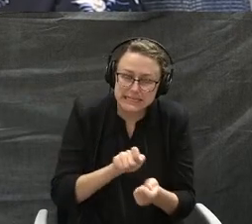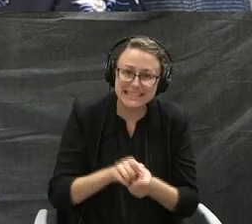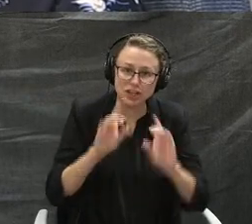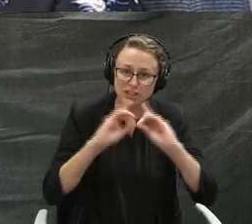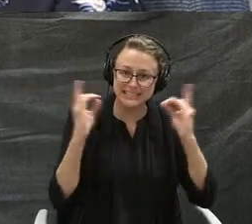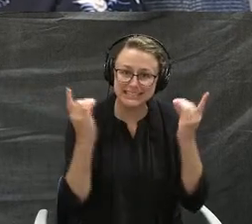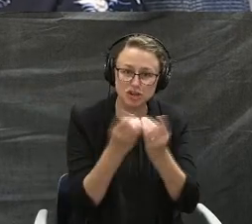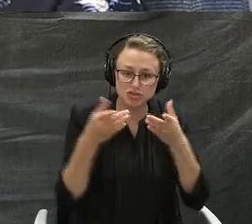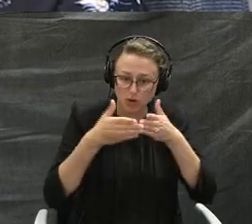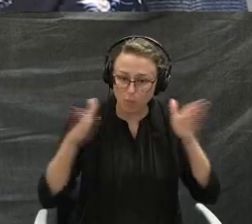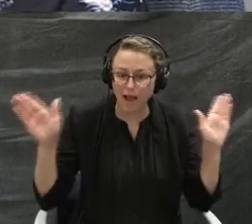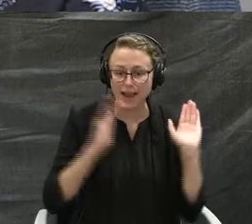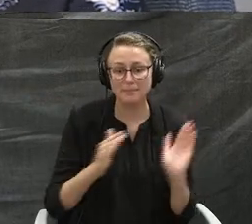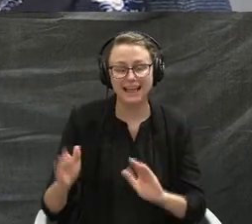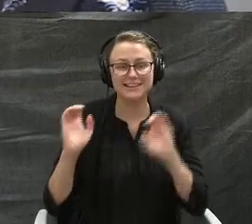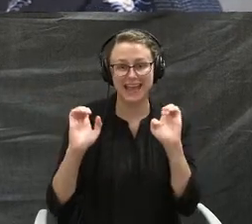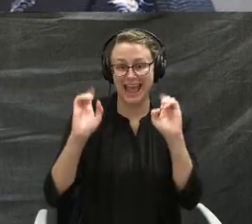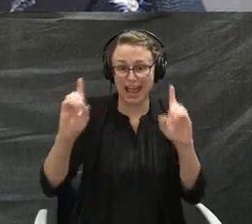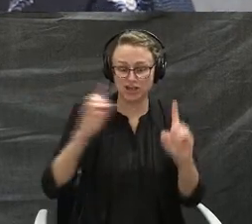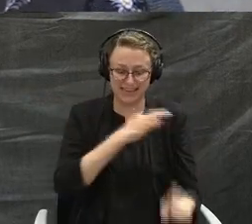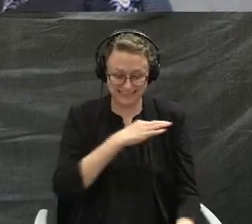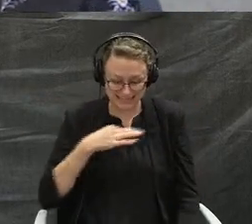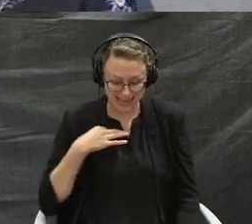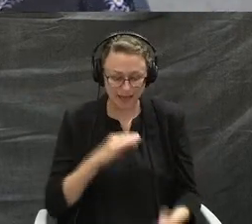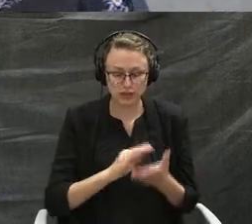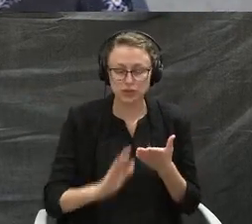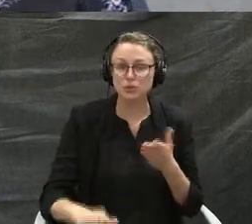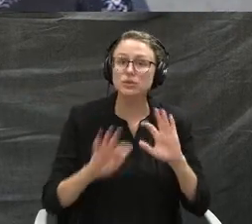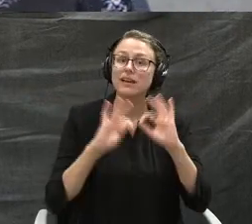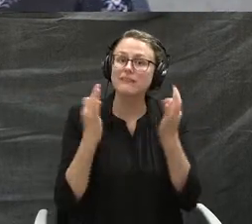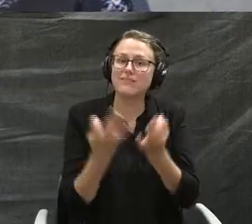plan to educate staff, students and families on the best